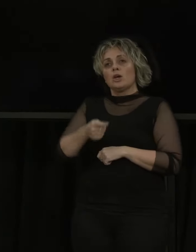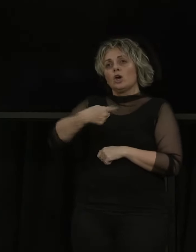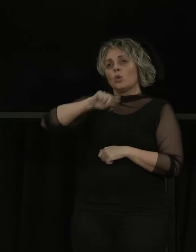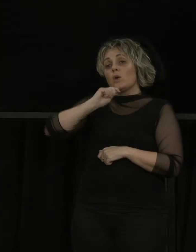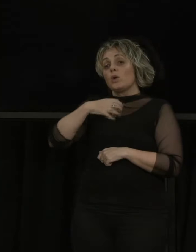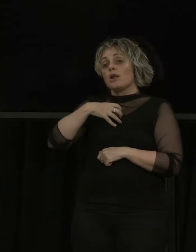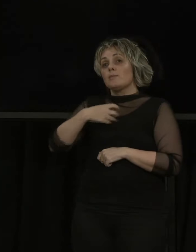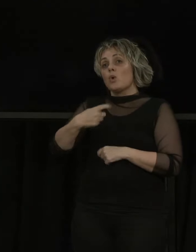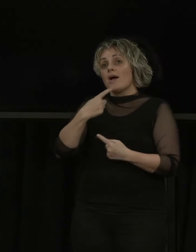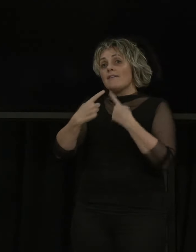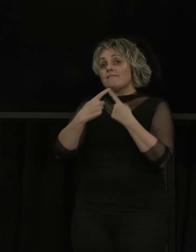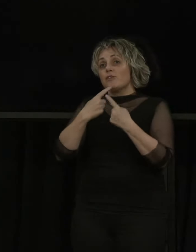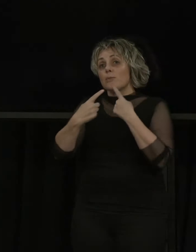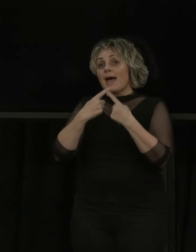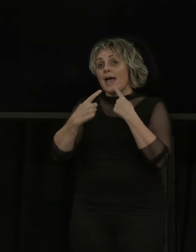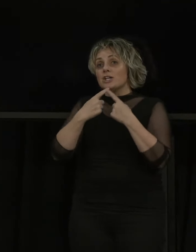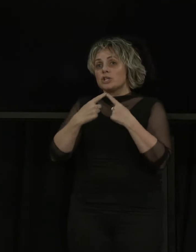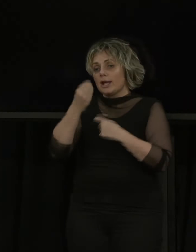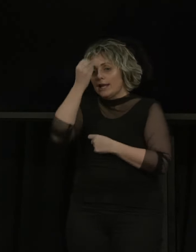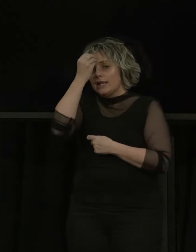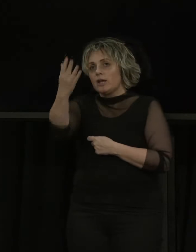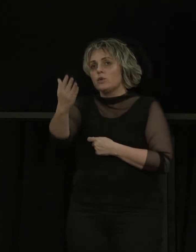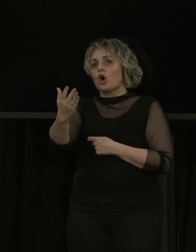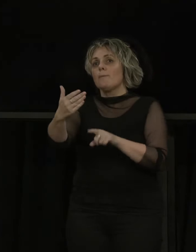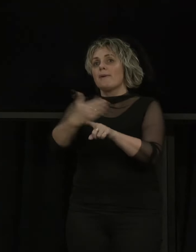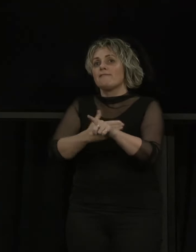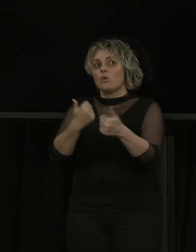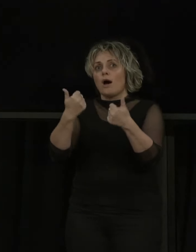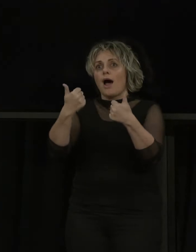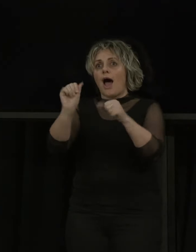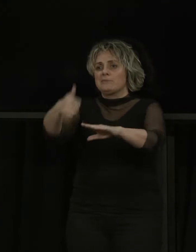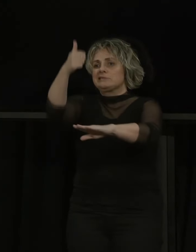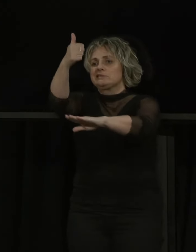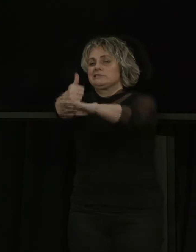or carry in digital form on your phone.